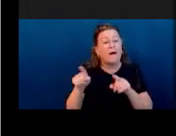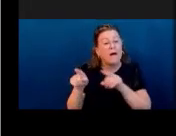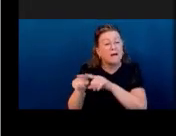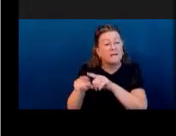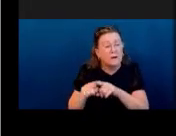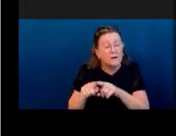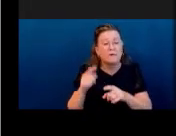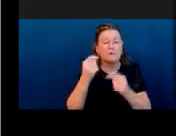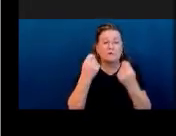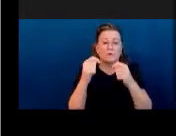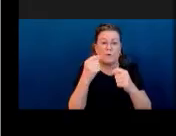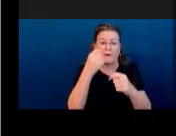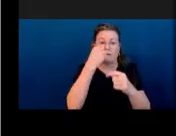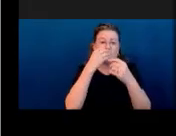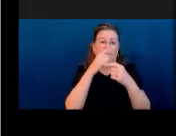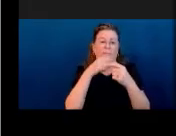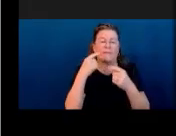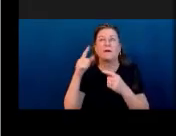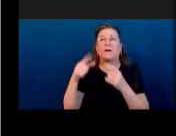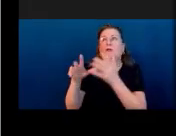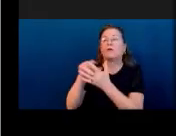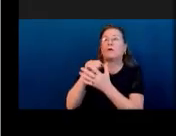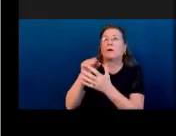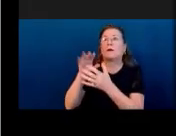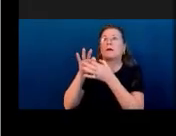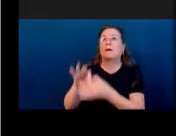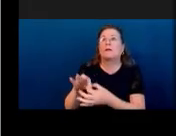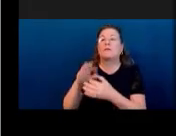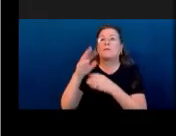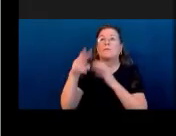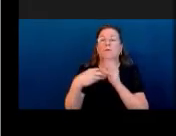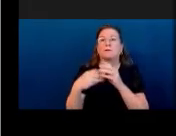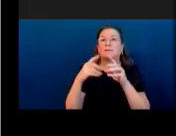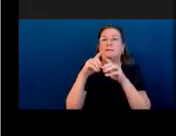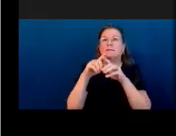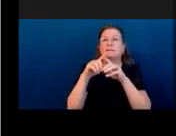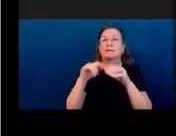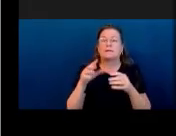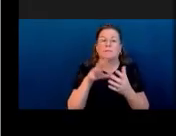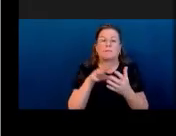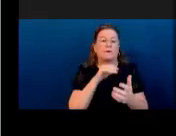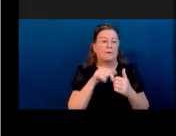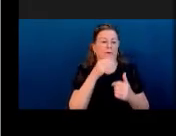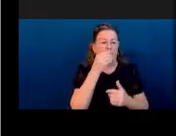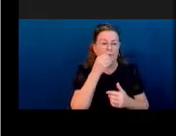time. So they're learning about their world and the way that they're learning about food, and this is they get messy. We have